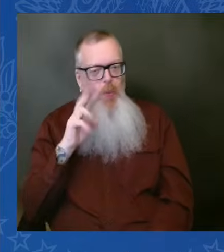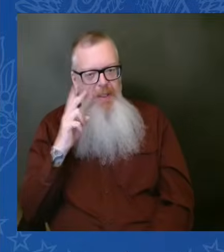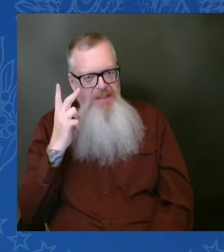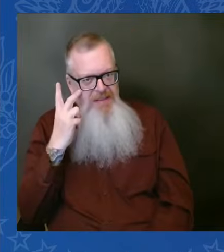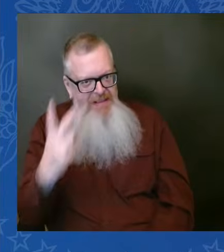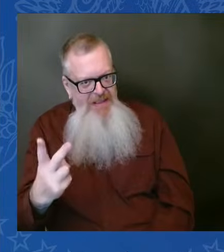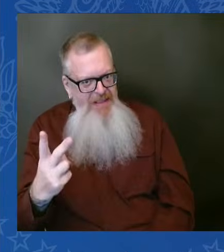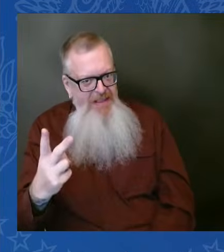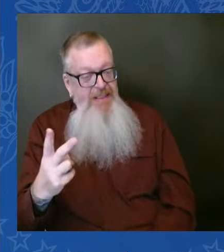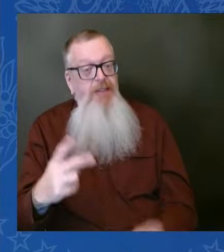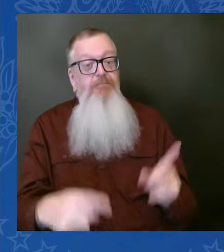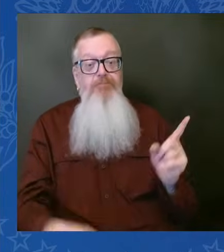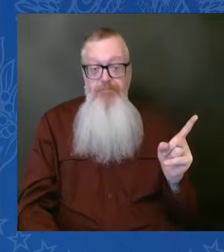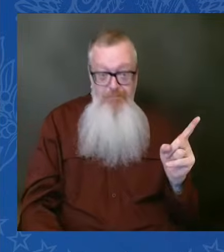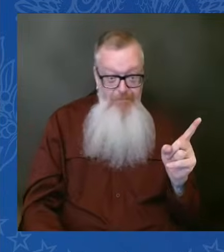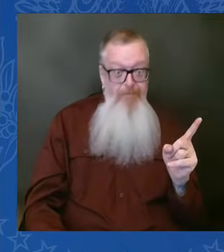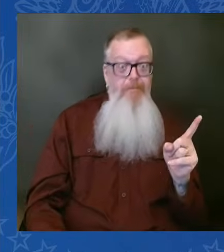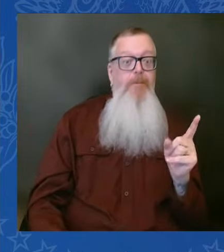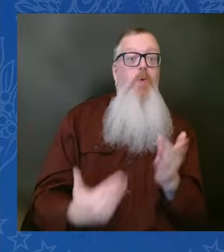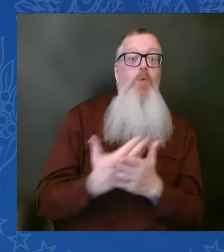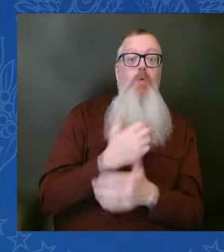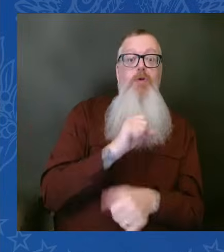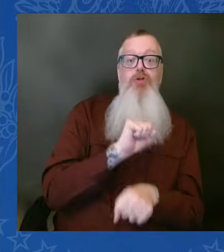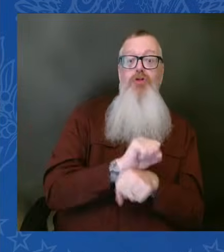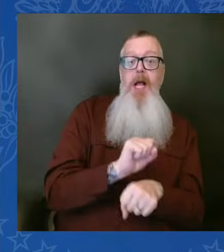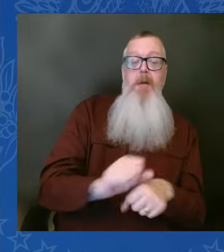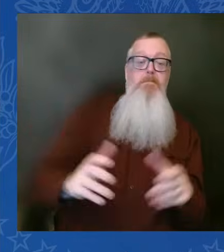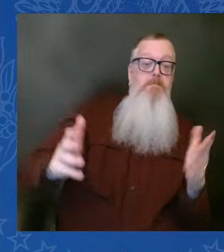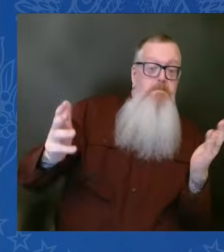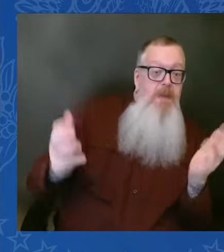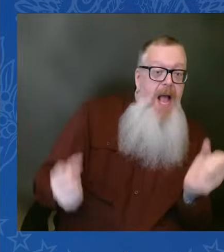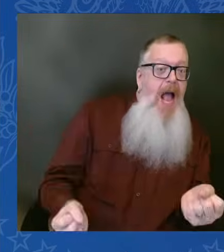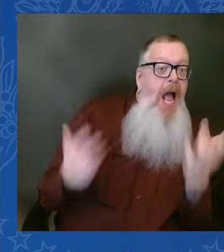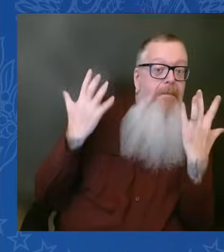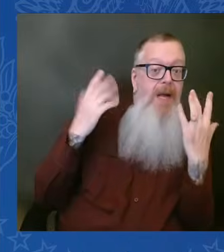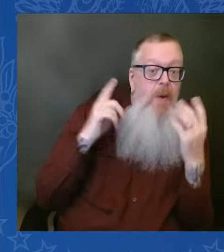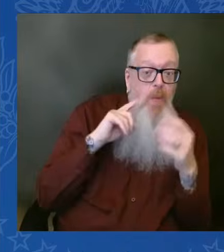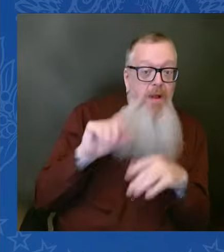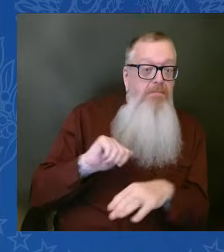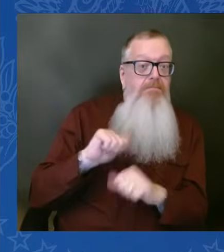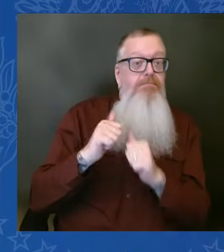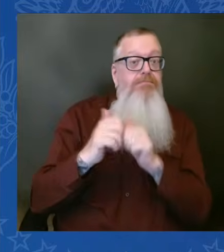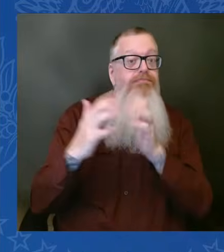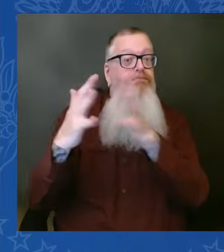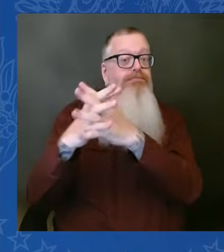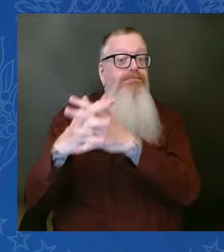Will the next president create jobs or, like Herbert Hoover, be the only president to lose jobs in his administration?